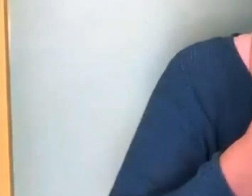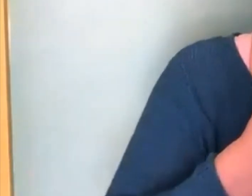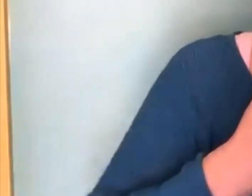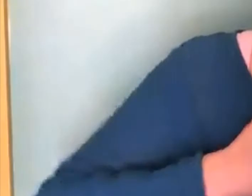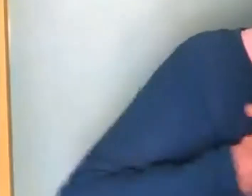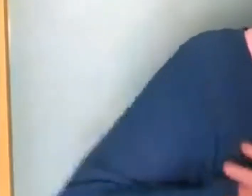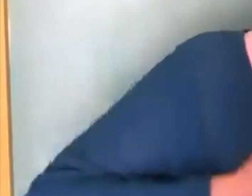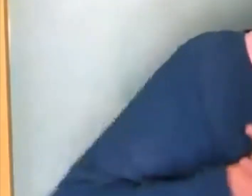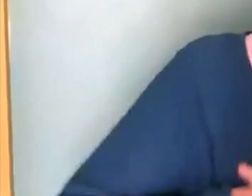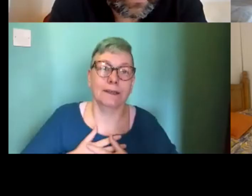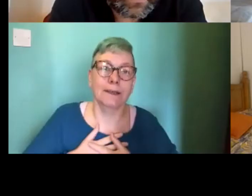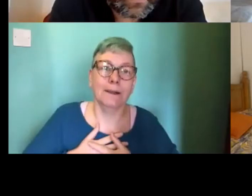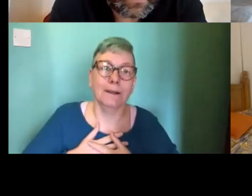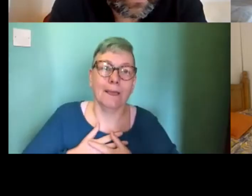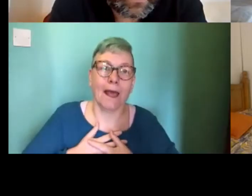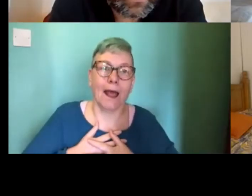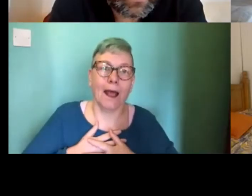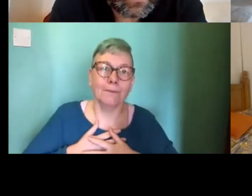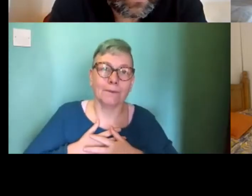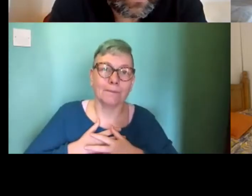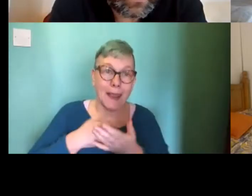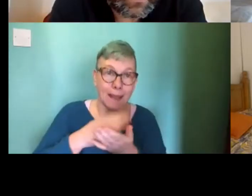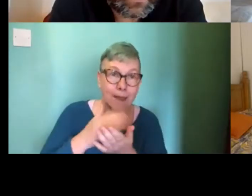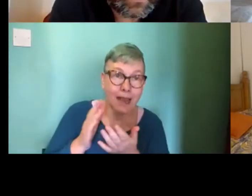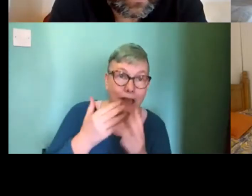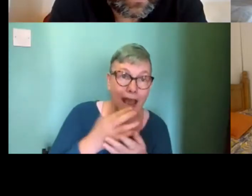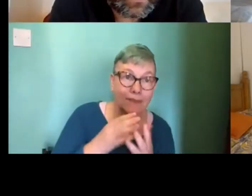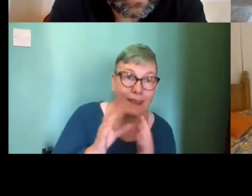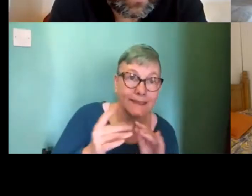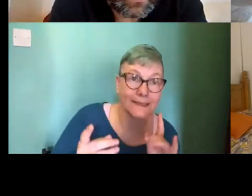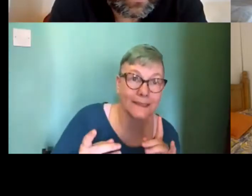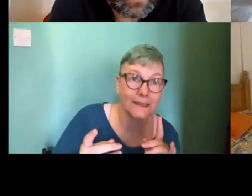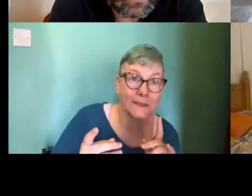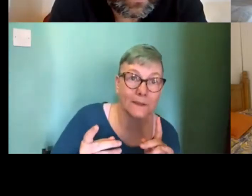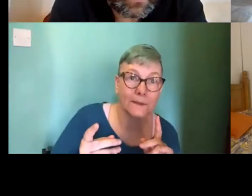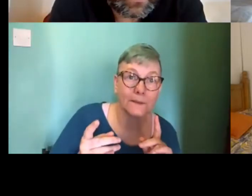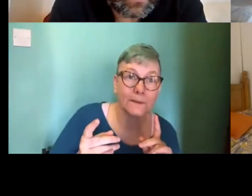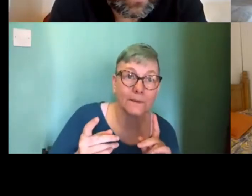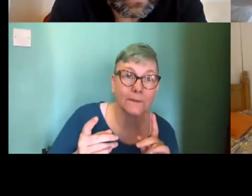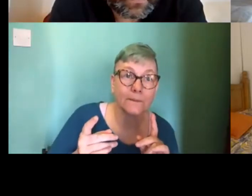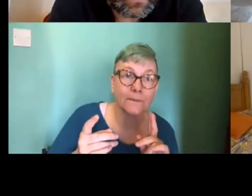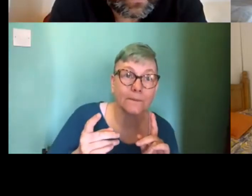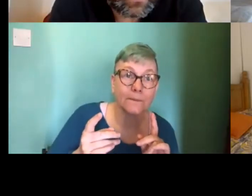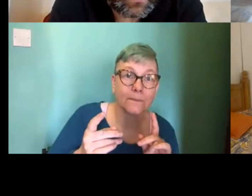about compassion. Erm - may, may I share this? Please, please.